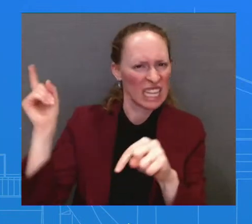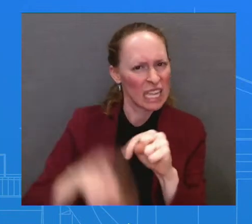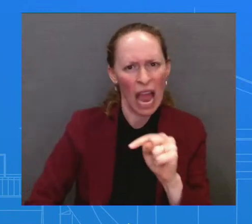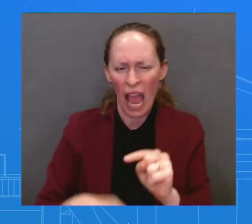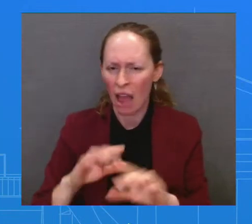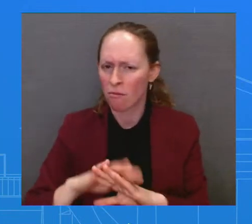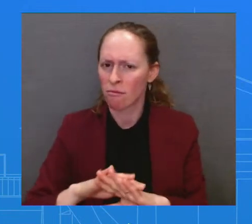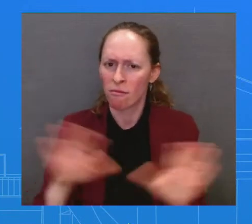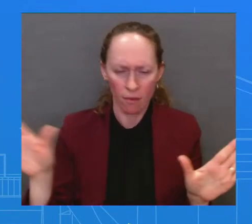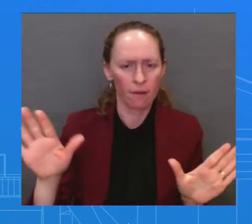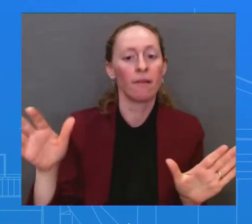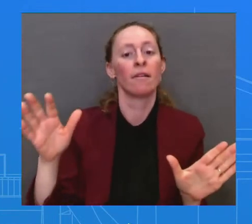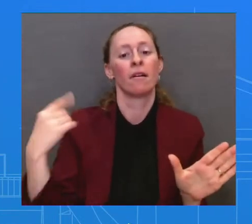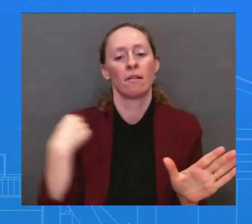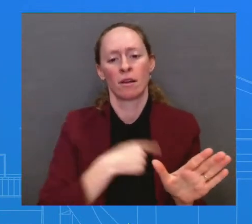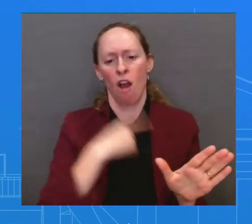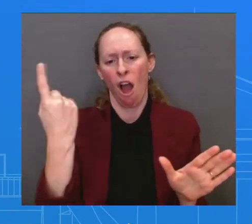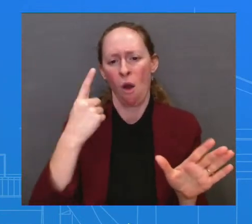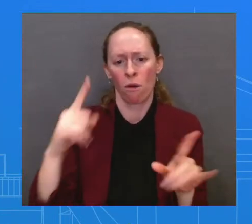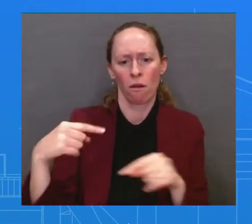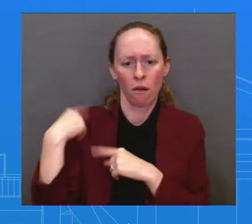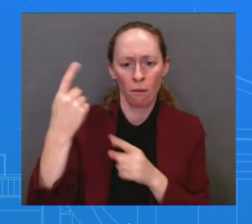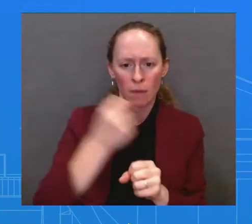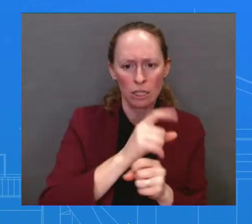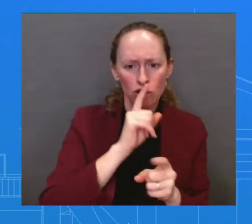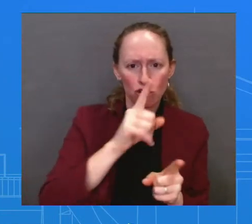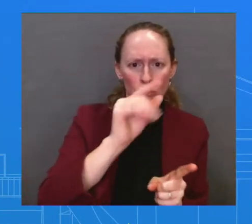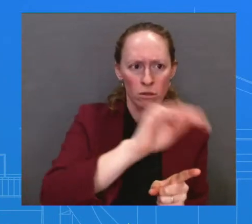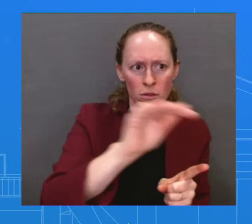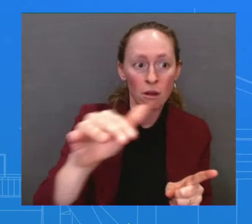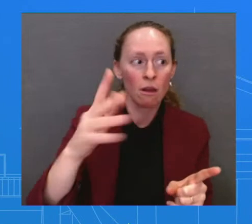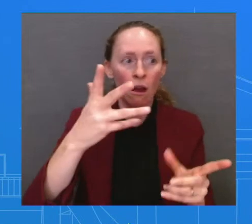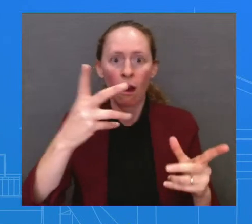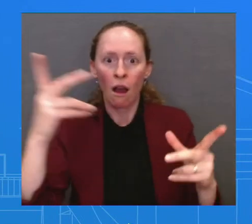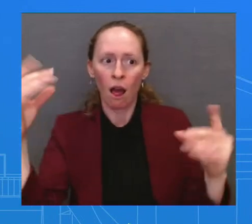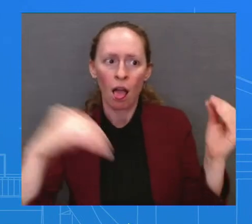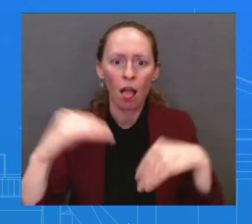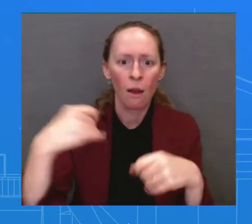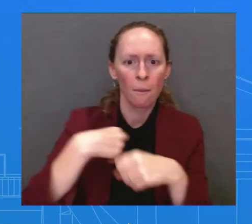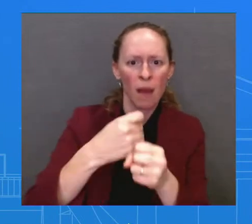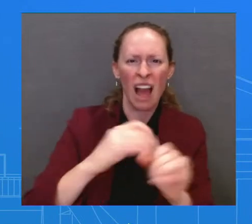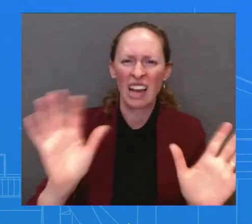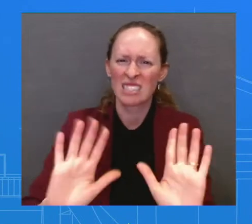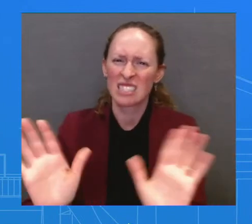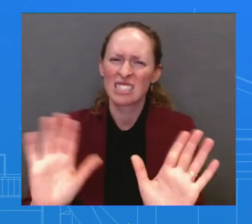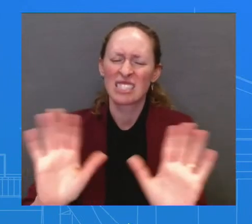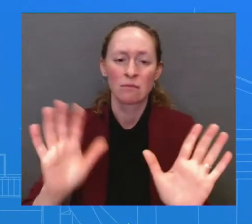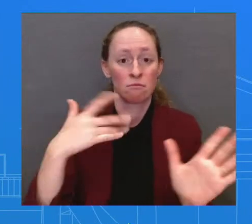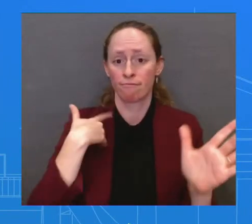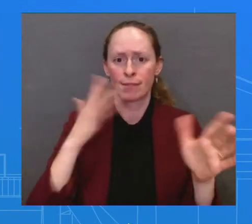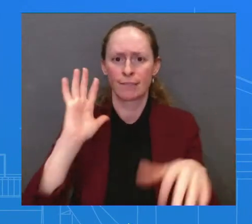So, it has been core to the American principle and policy with respect to ensuring Iran does not get a nuclear weapon,